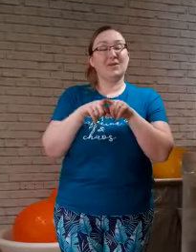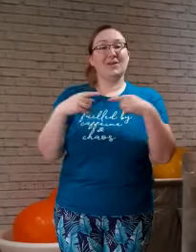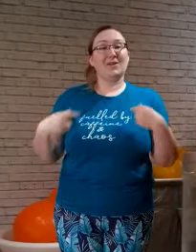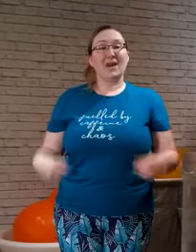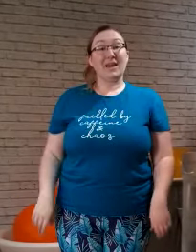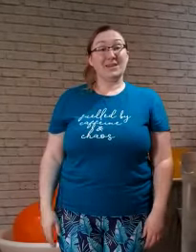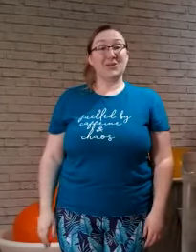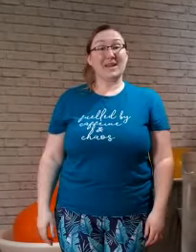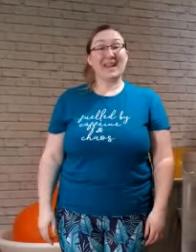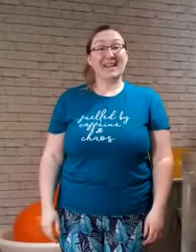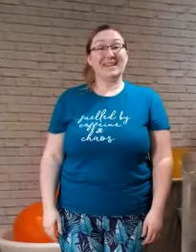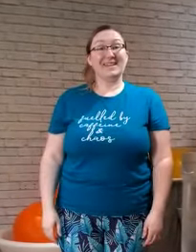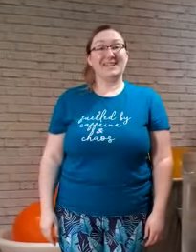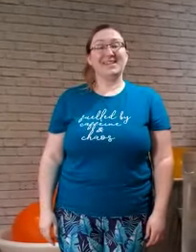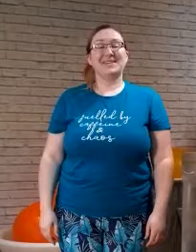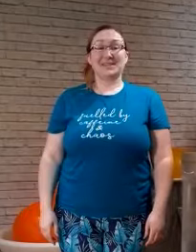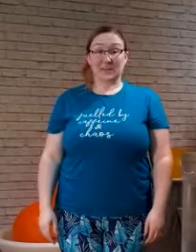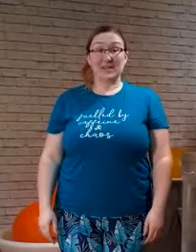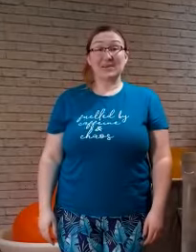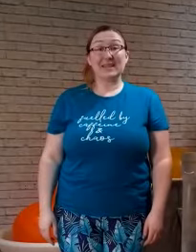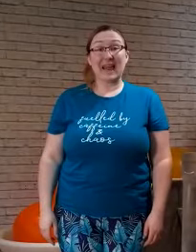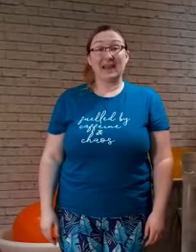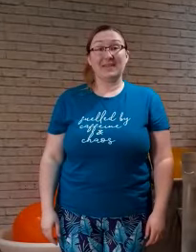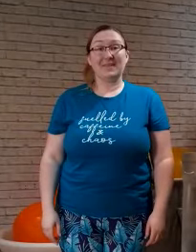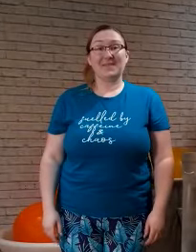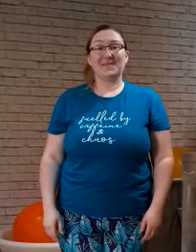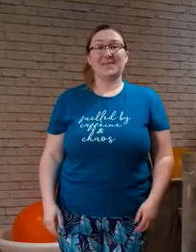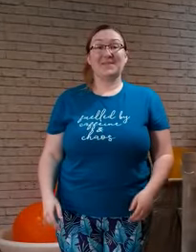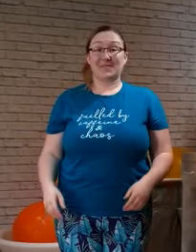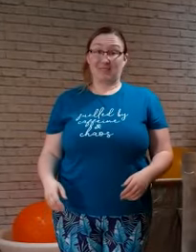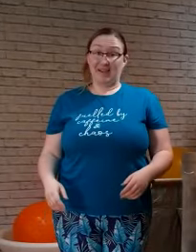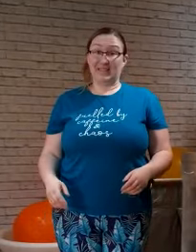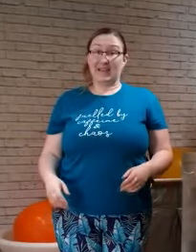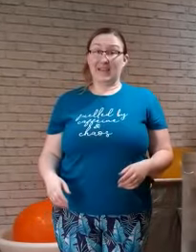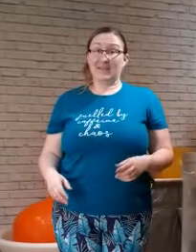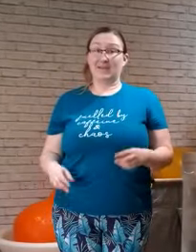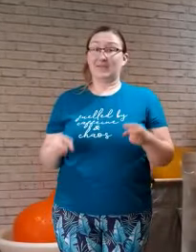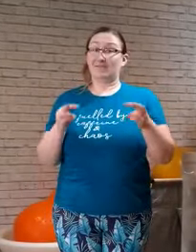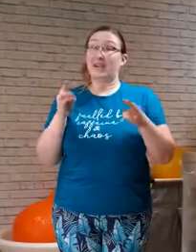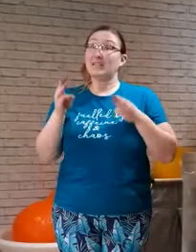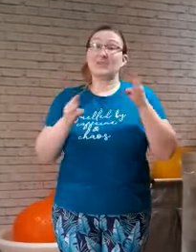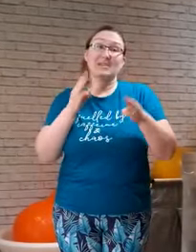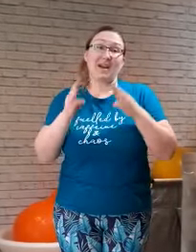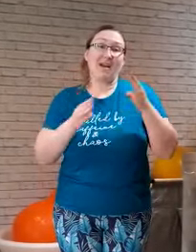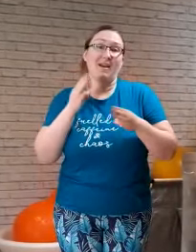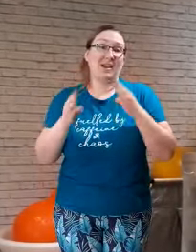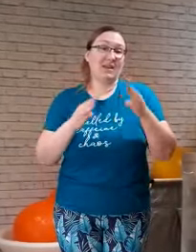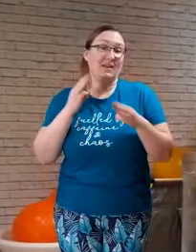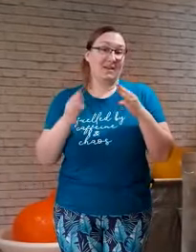Are you joining in? Shall we do it again? Ready?... Ready to sign?...